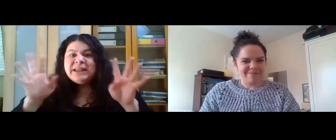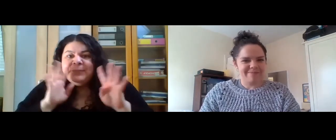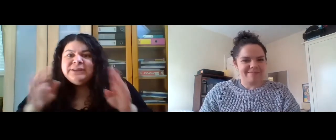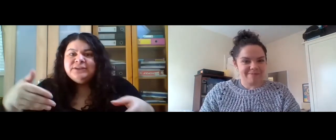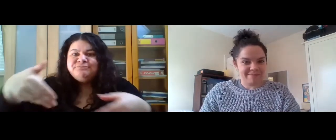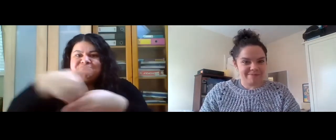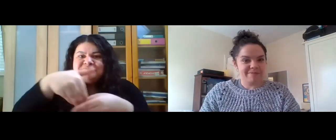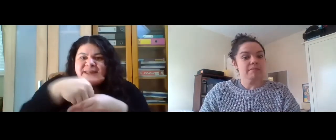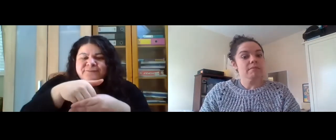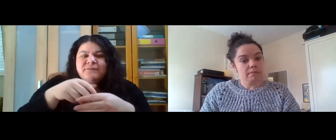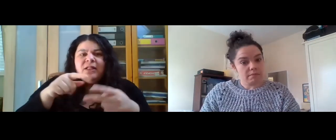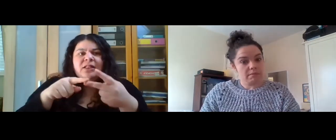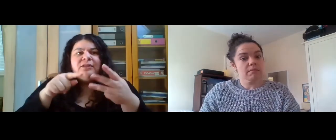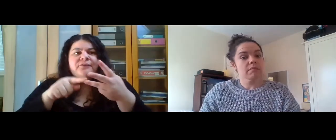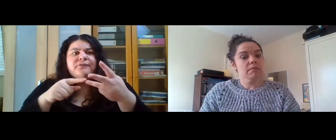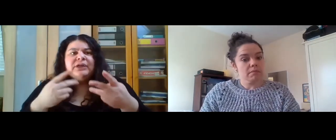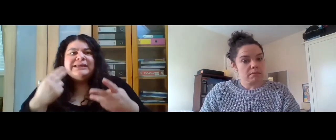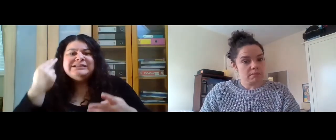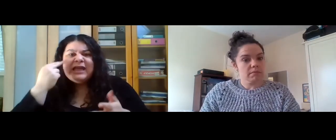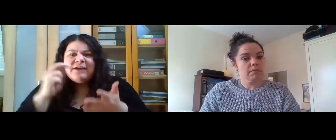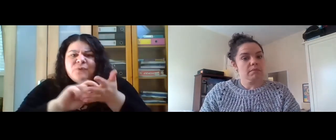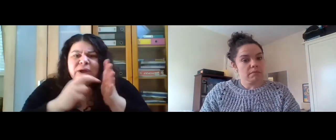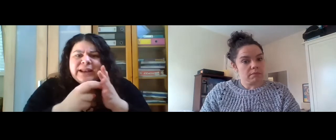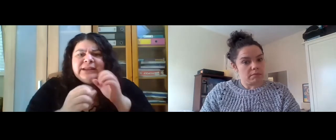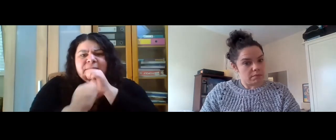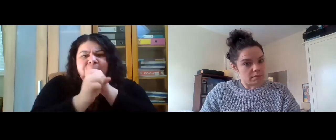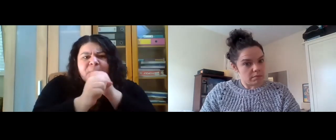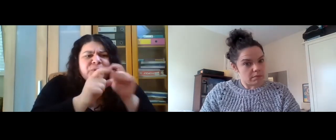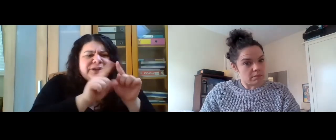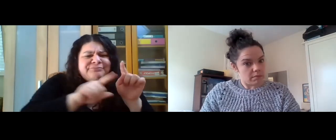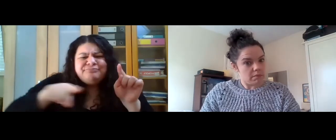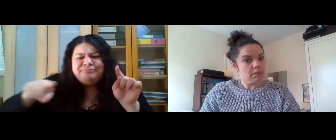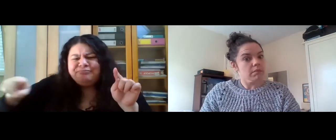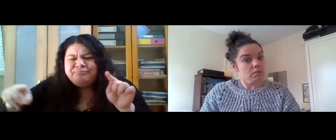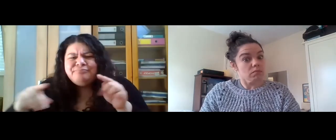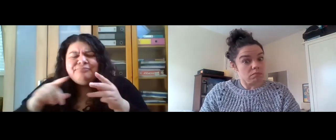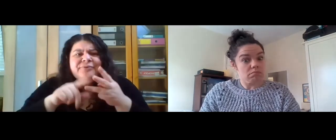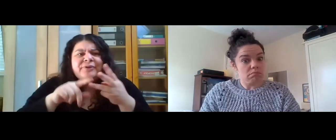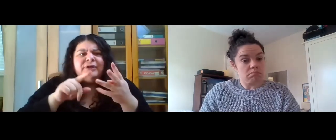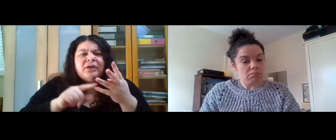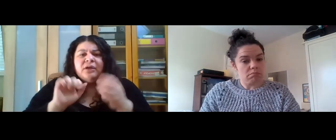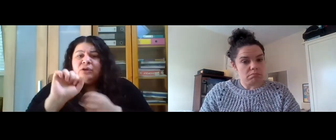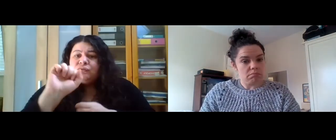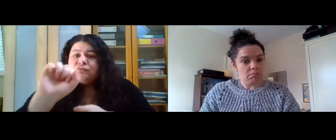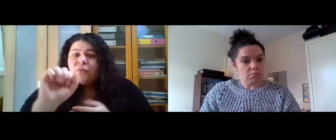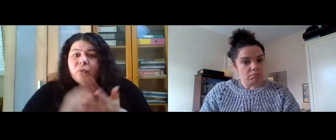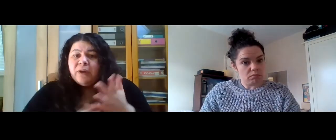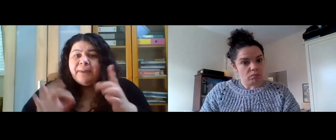celebrities getting involved... lots of posts from Deaf organisations too!